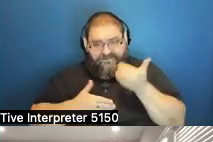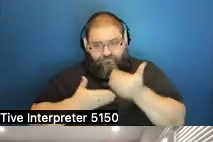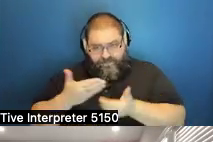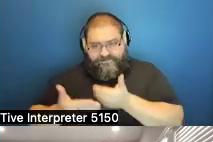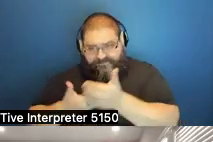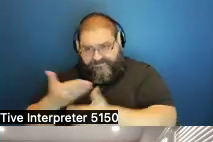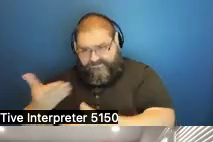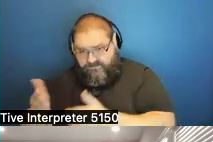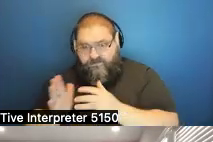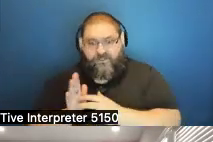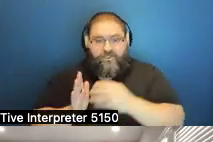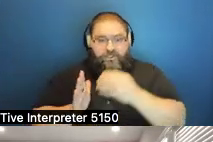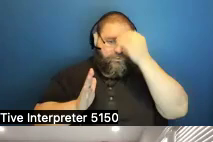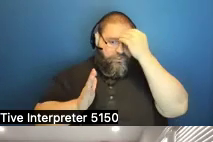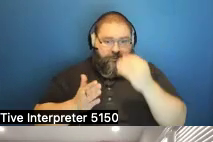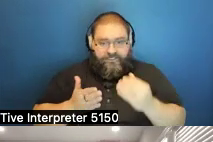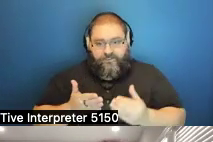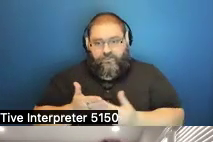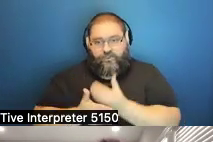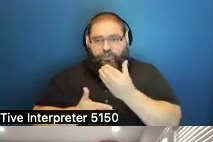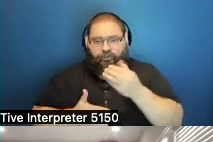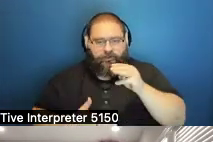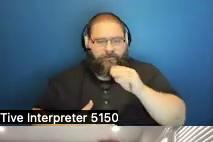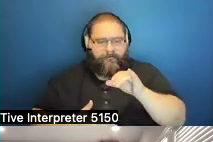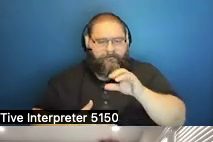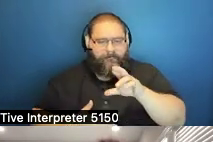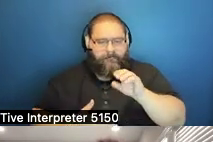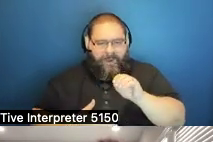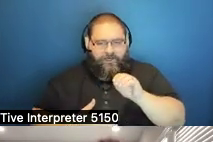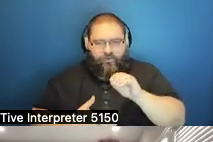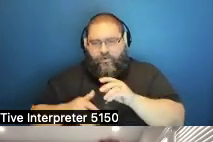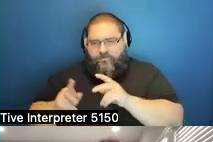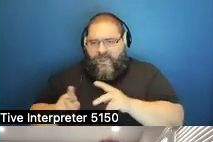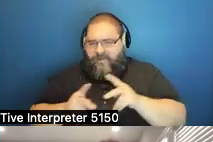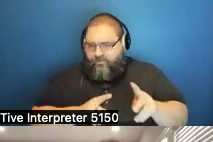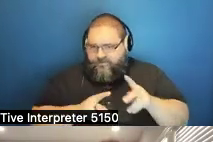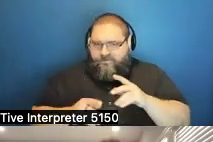new microag and building habit. 19:51:04 Um,